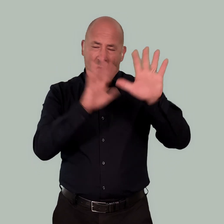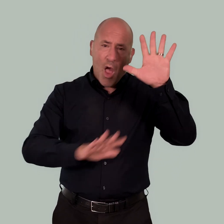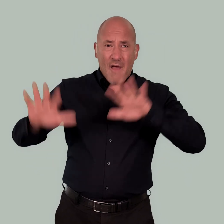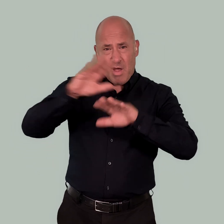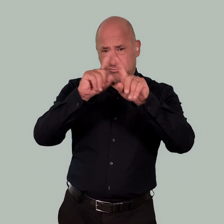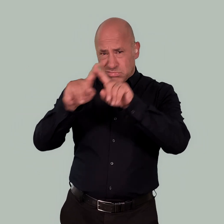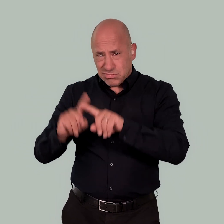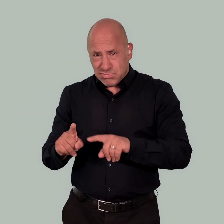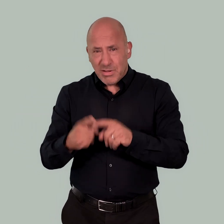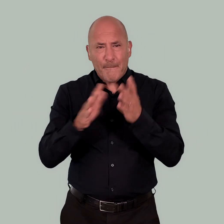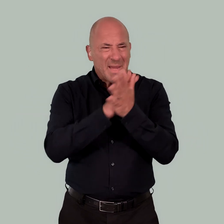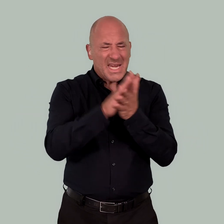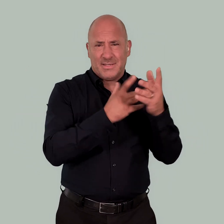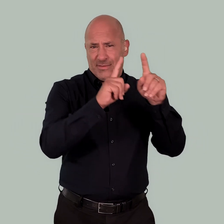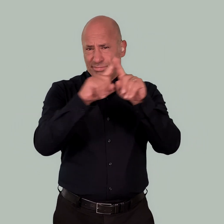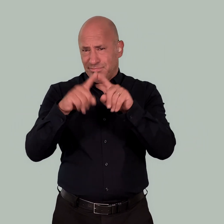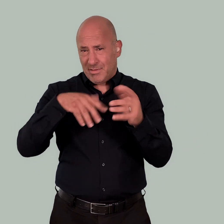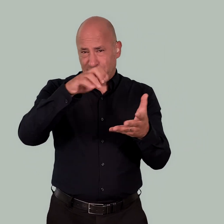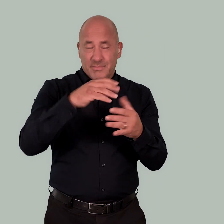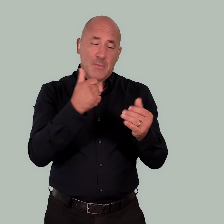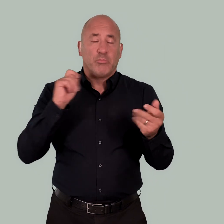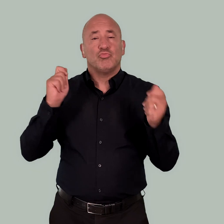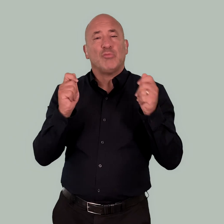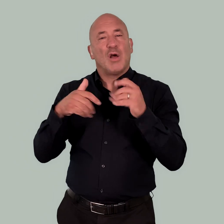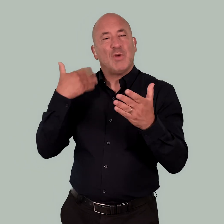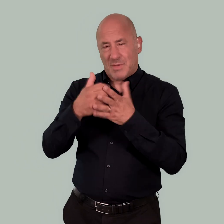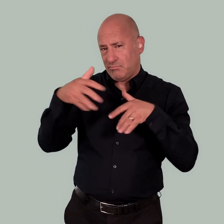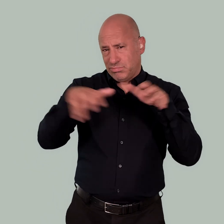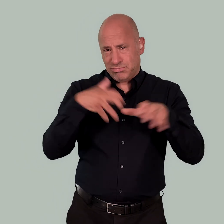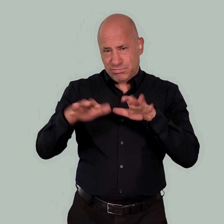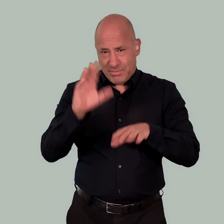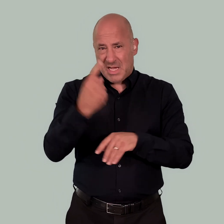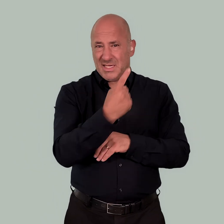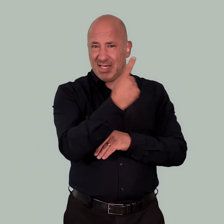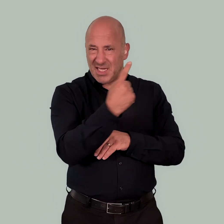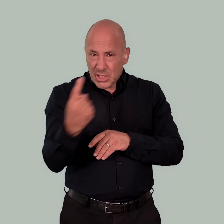geographical coverage and definitions – in some cases changing over time.